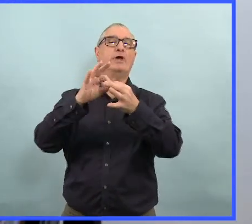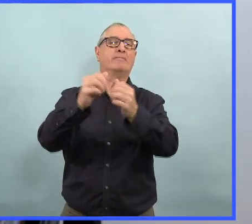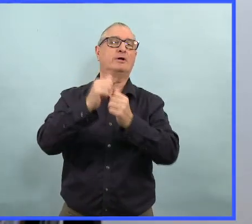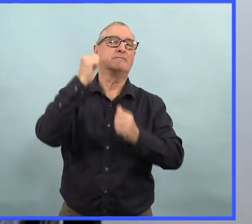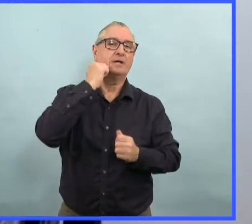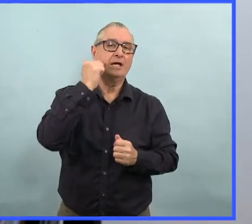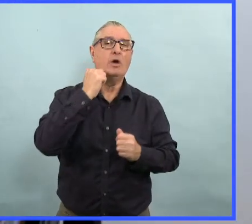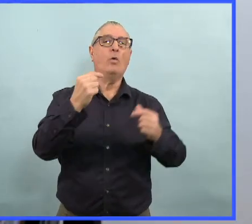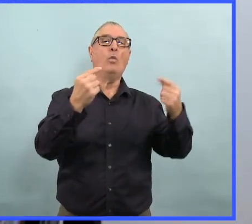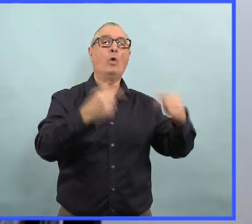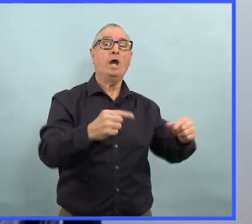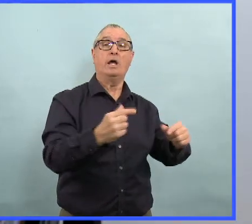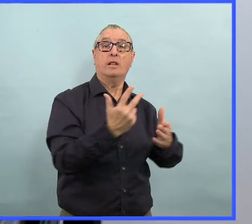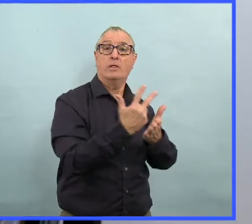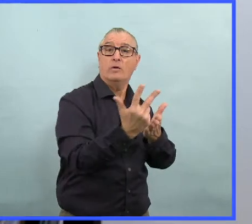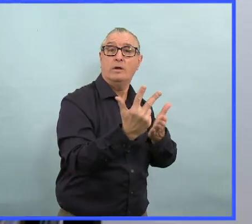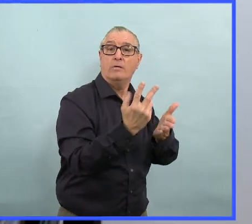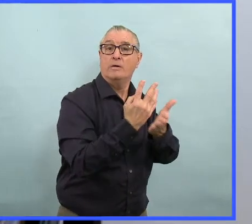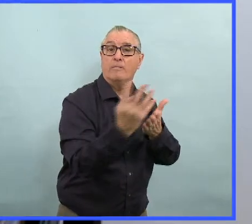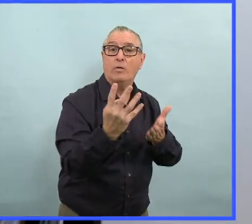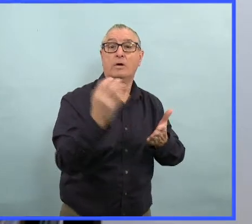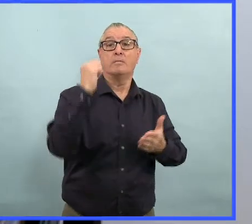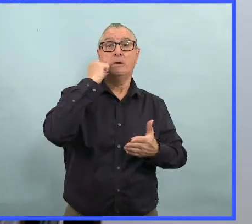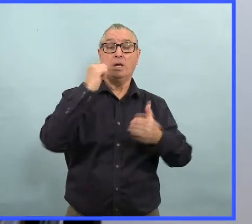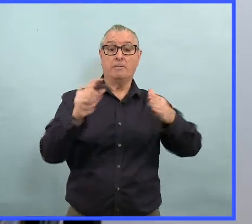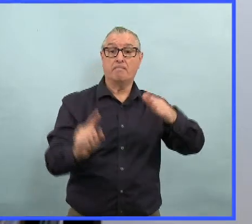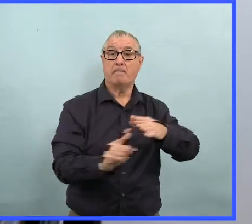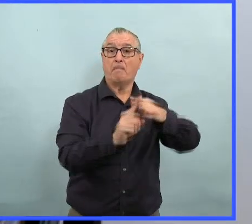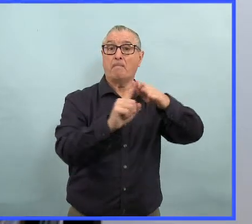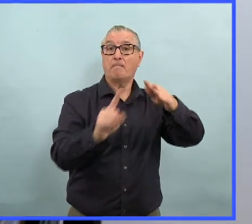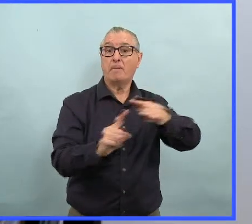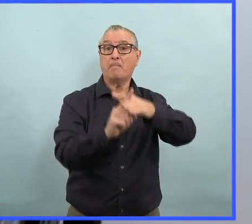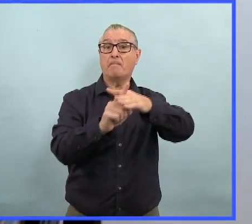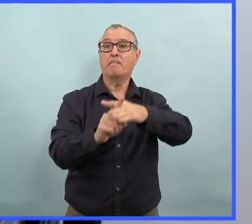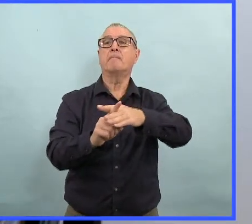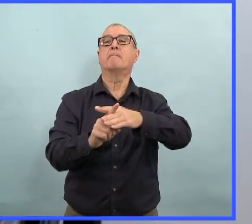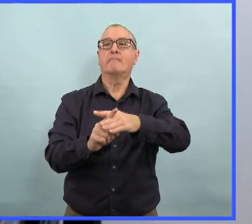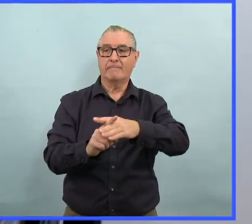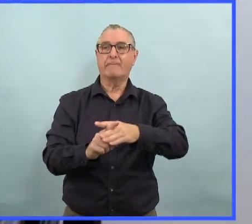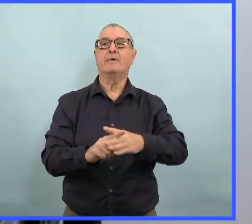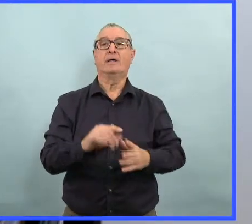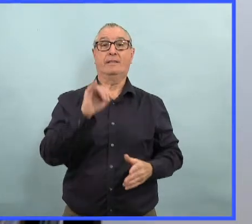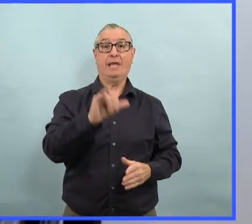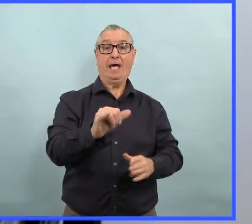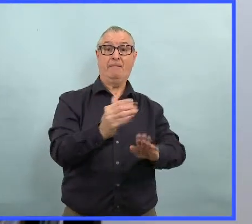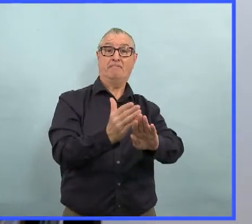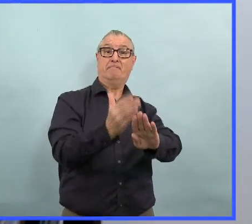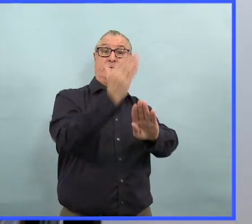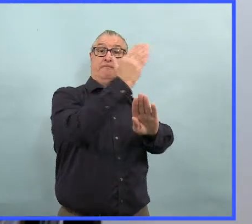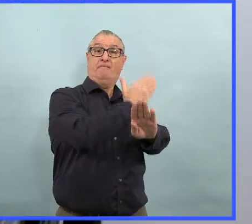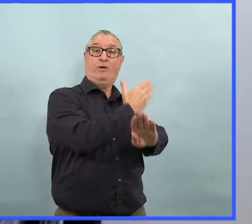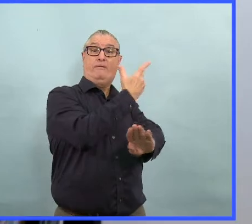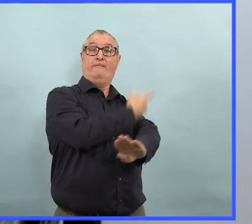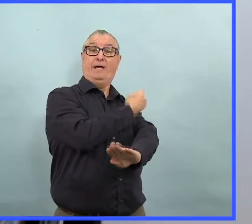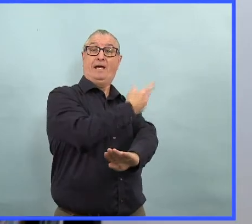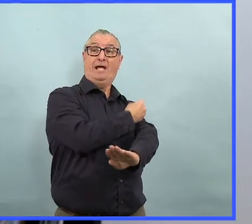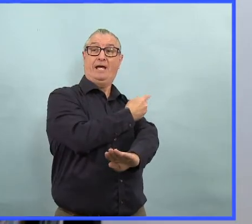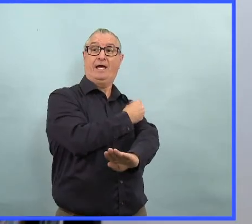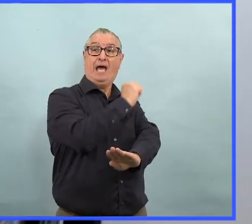the researchers to look back and compare the post-vaccine cycles to the pre-vaccine cycles